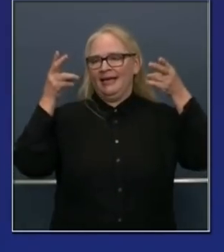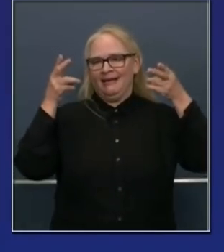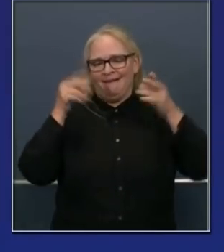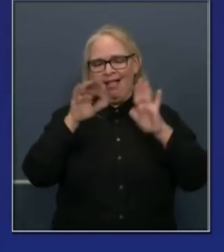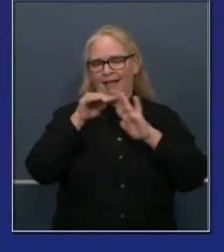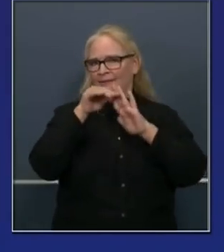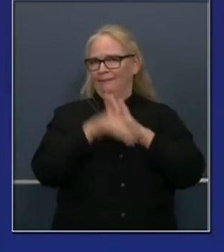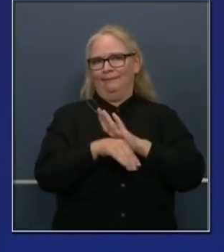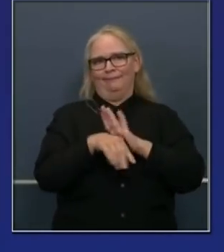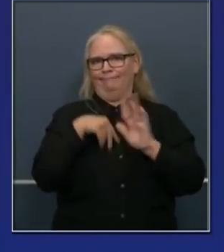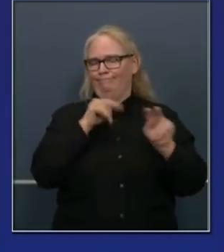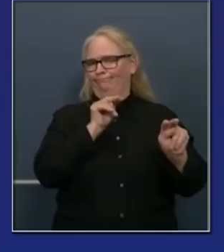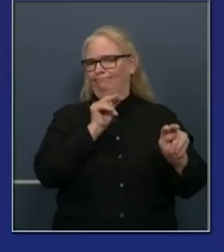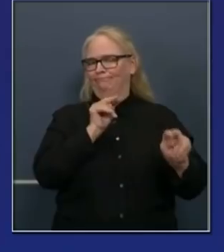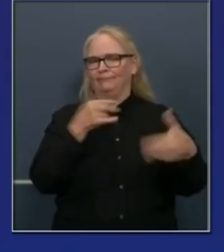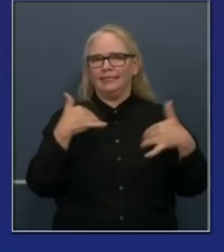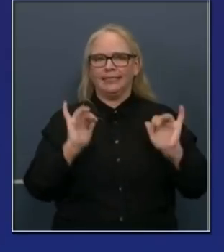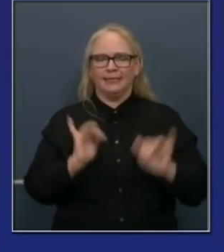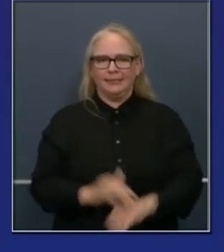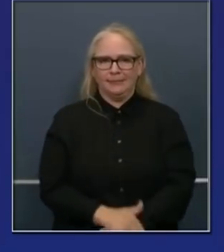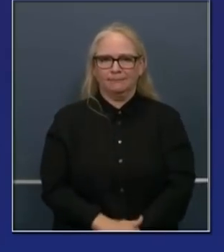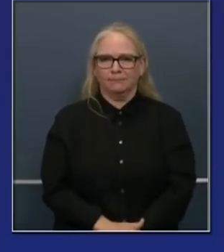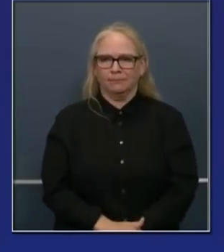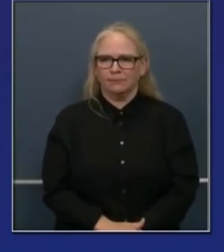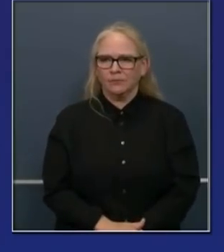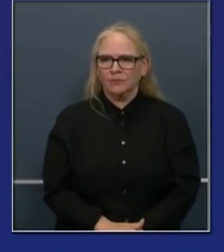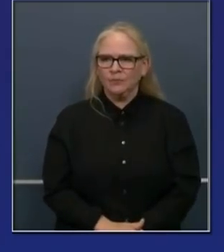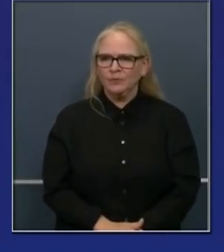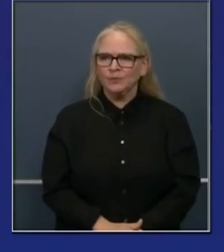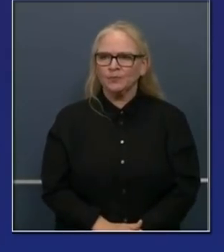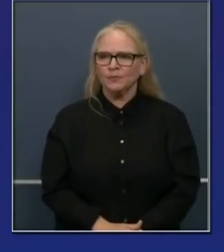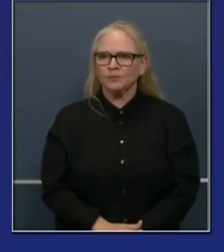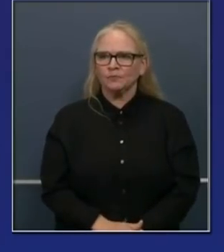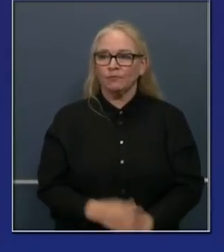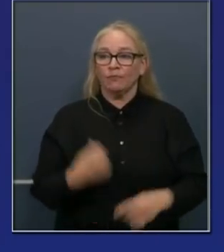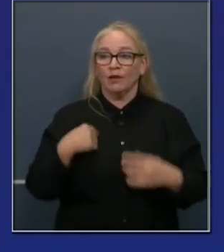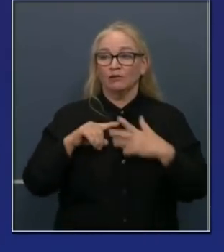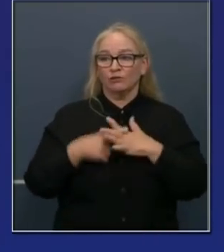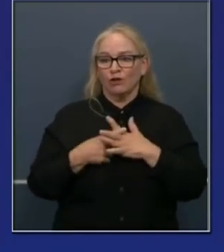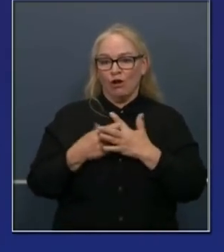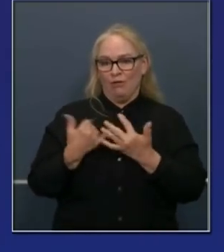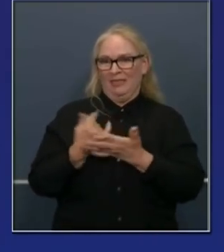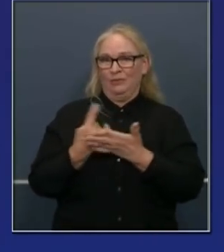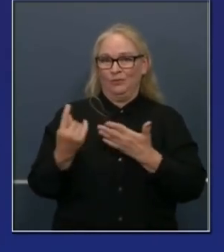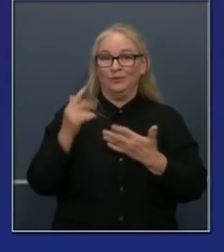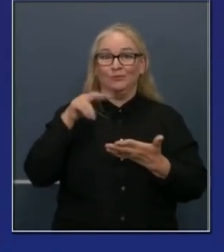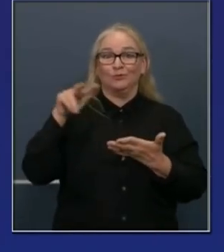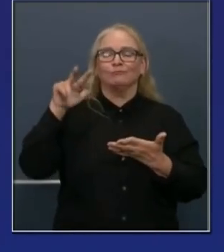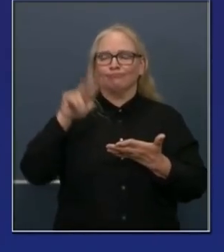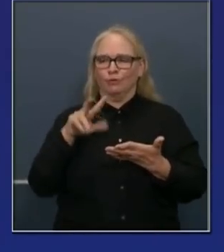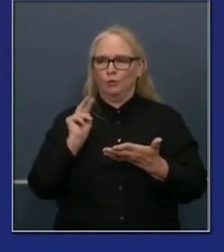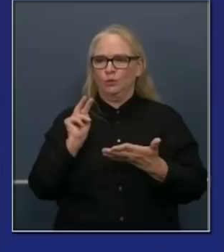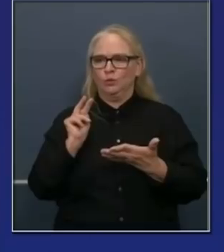STEADY. 29 OR SO LAST WEEK, THE END OF THE WEEK AND THIS WEEK THE